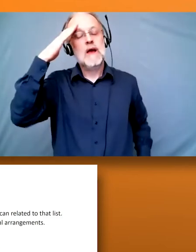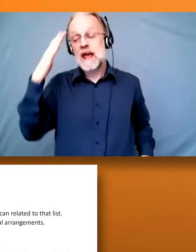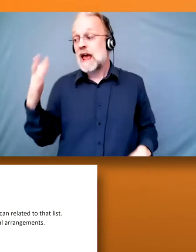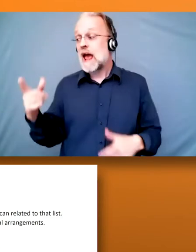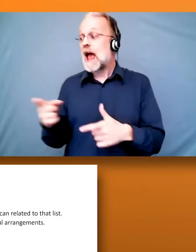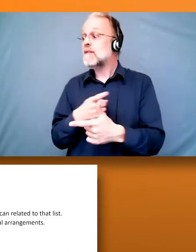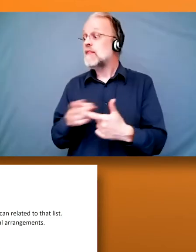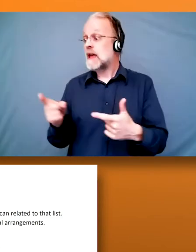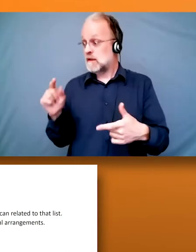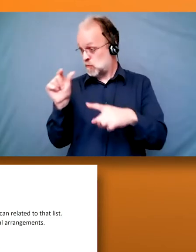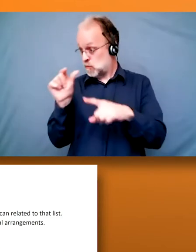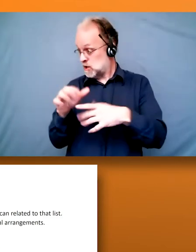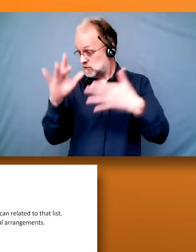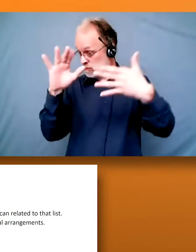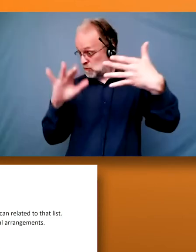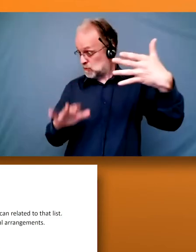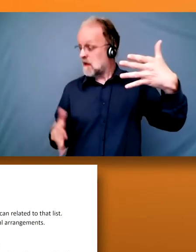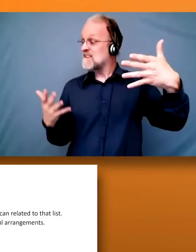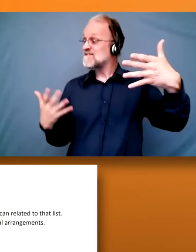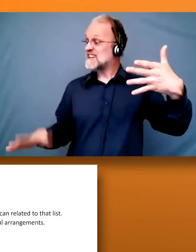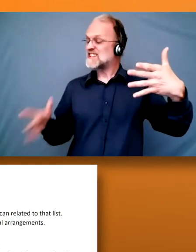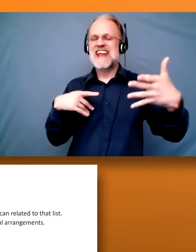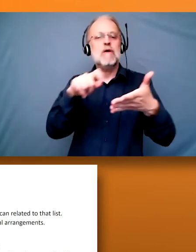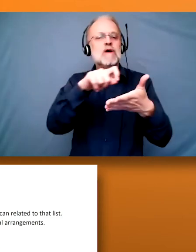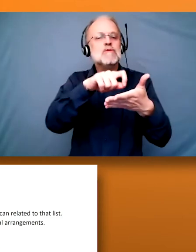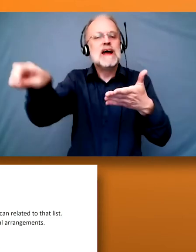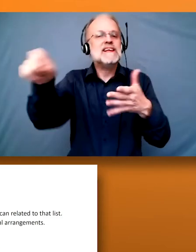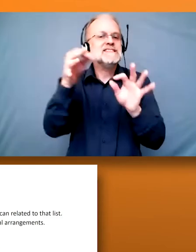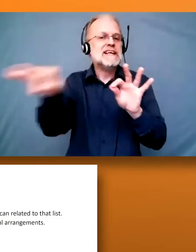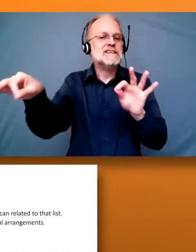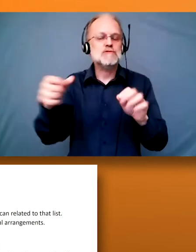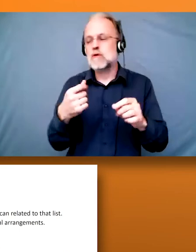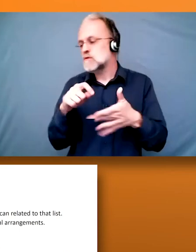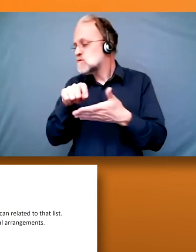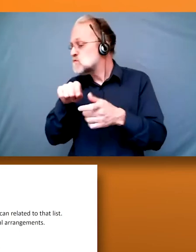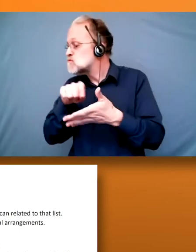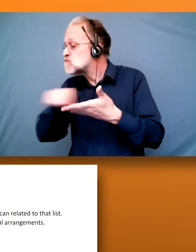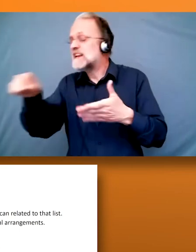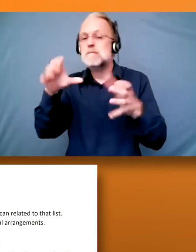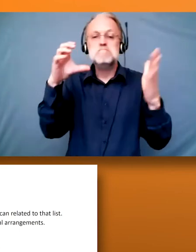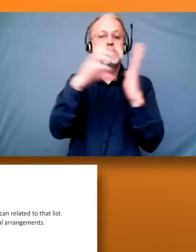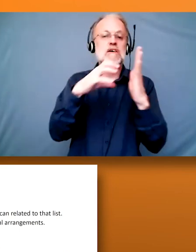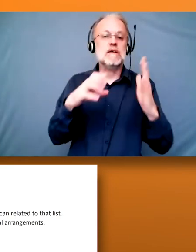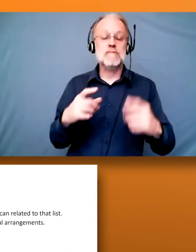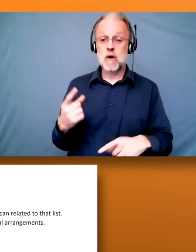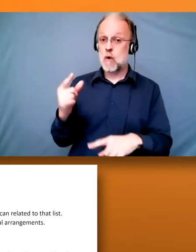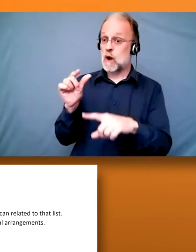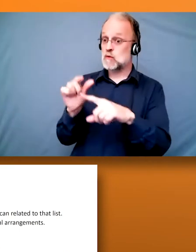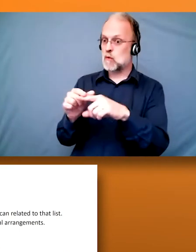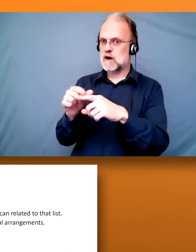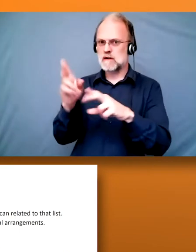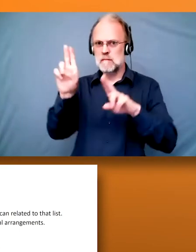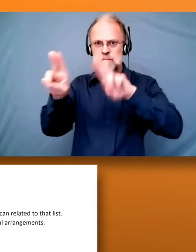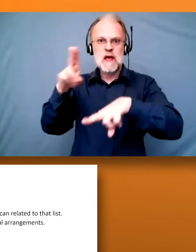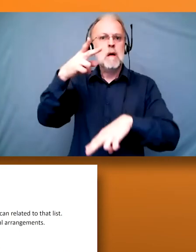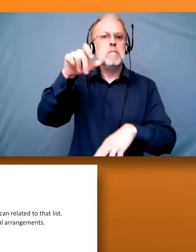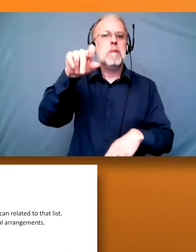or a paragraph using the words if you want to. I do this a lot of times with Post-it notes. Have them write one word, Post-it note, Post-it note, Post-it note,